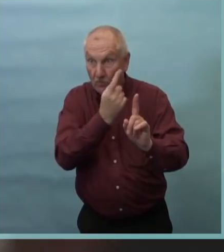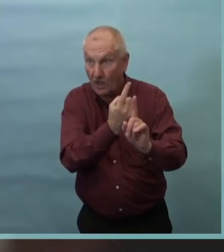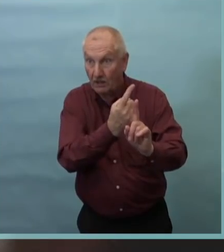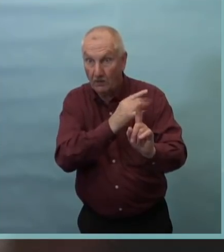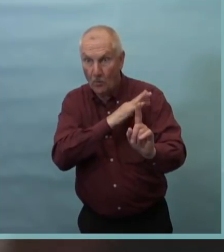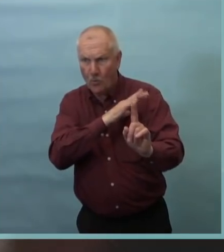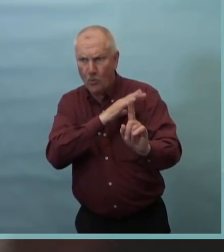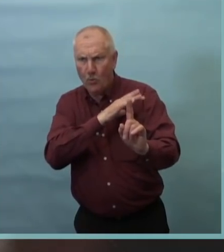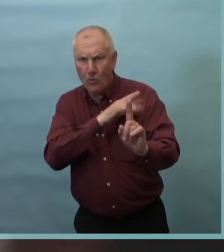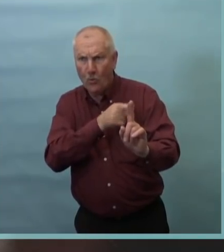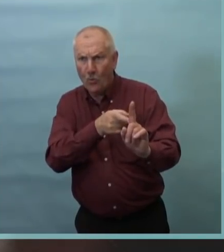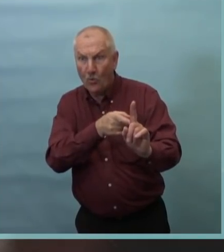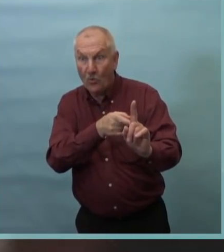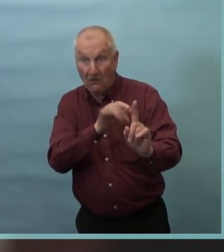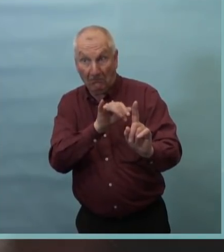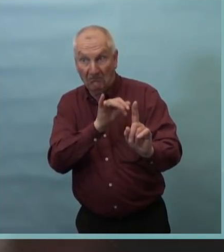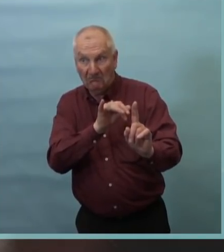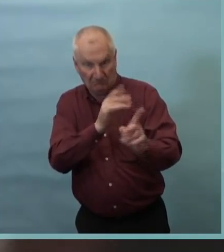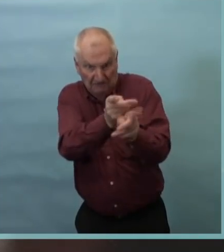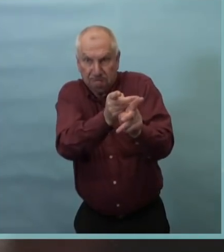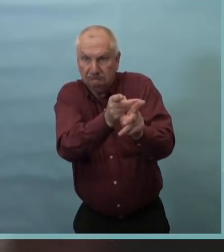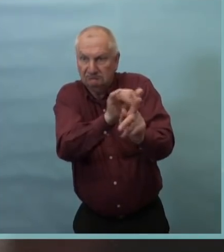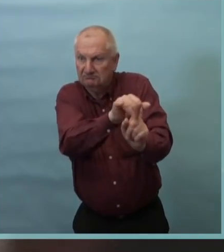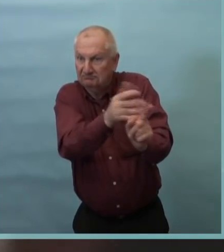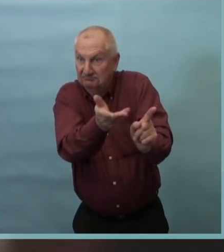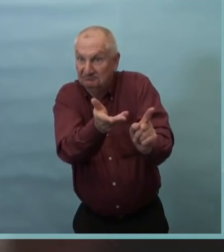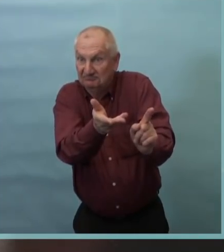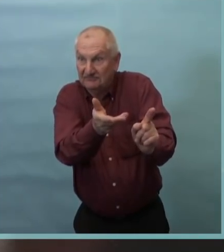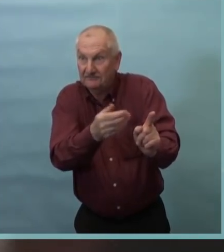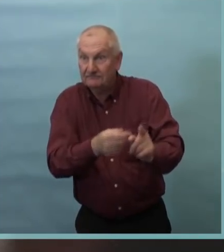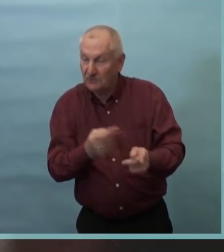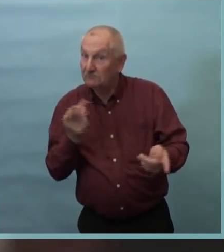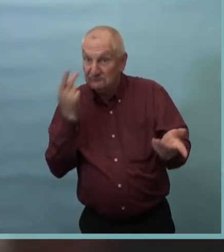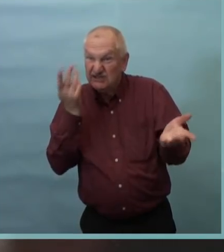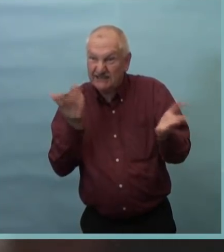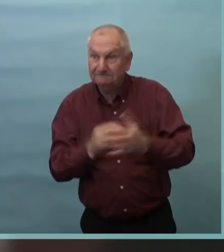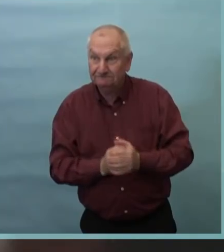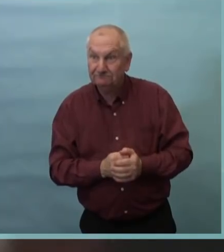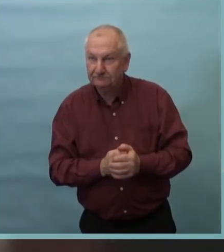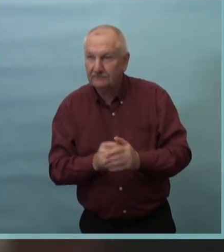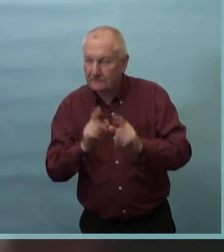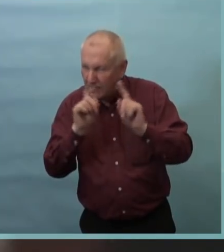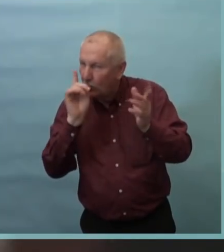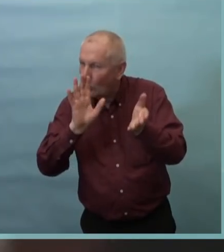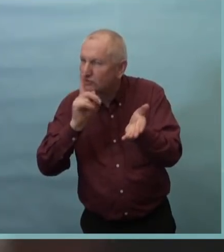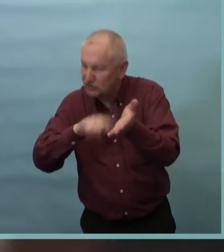particular situation and look for where the benefits are that we can carry on